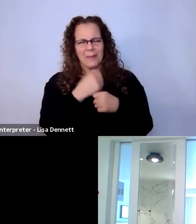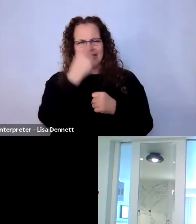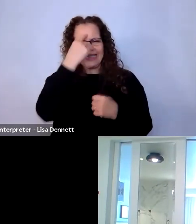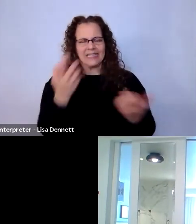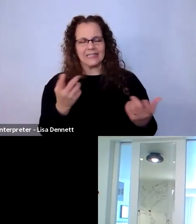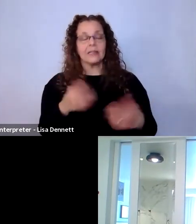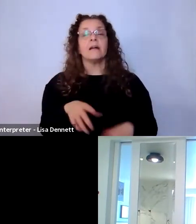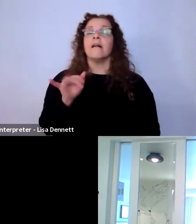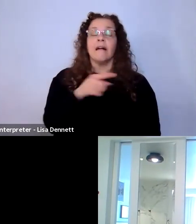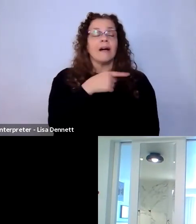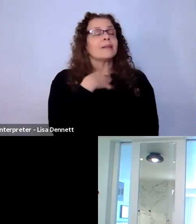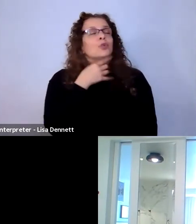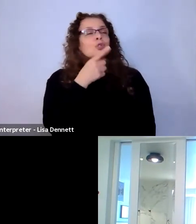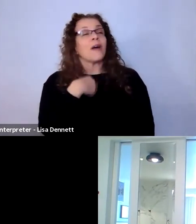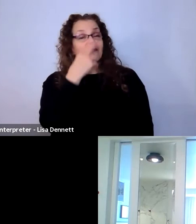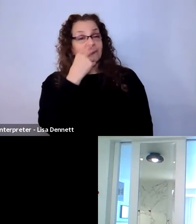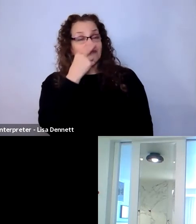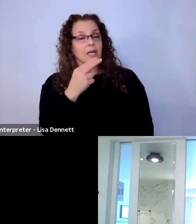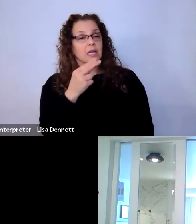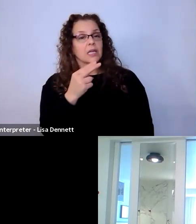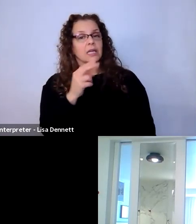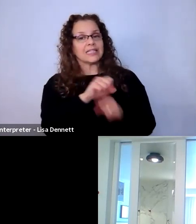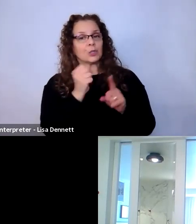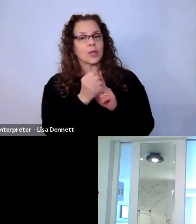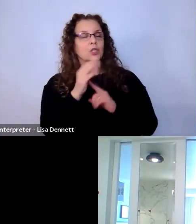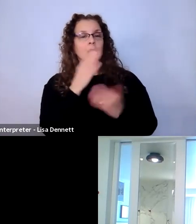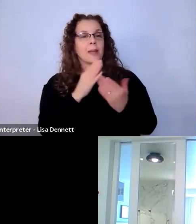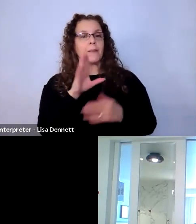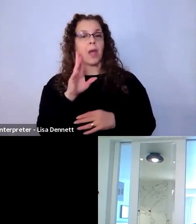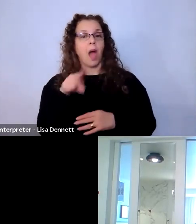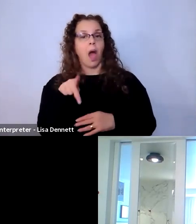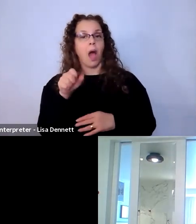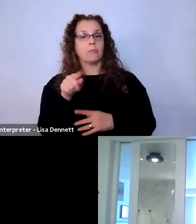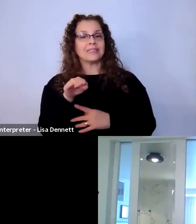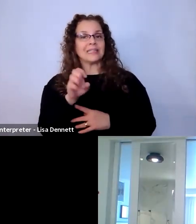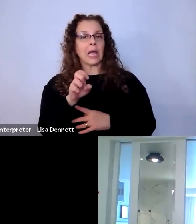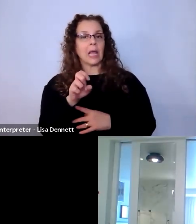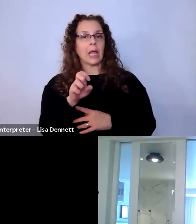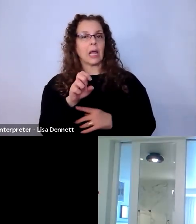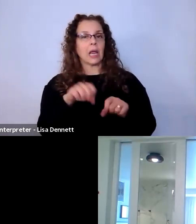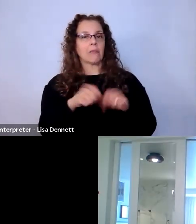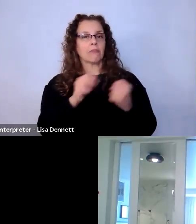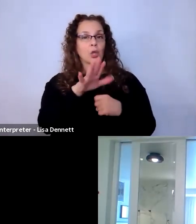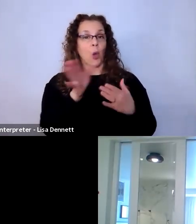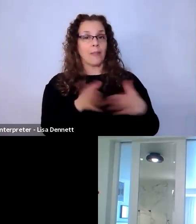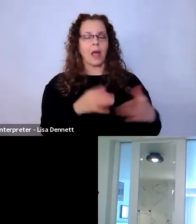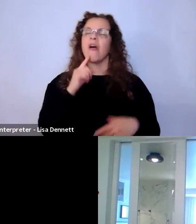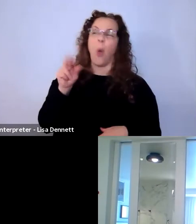to you, where where something an update broke, you know your plans. Jennison Asuncion: I know i've been lucky i've been lucky I haven't had